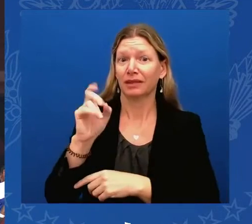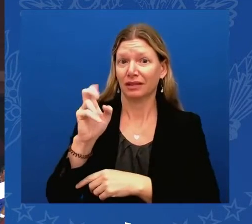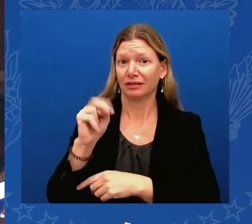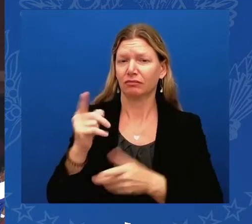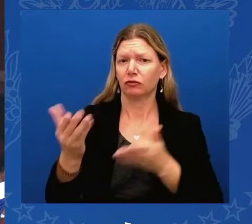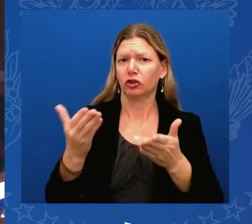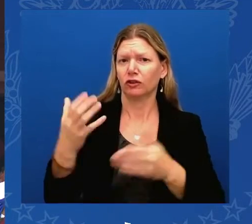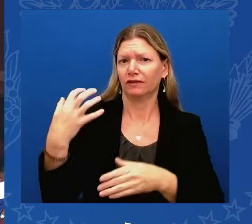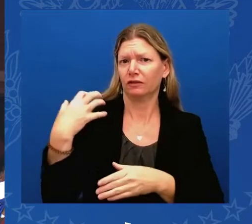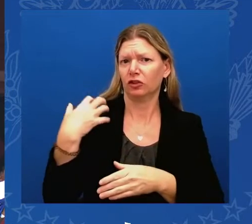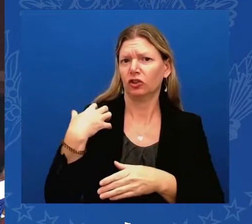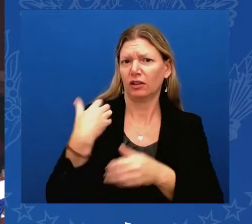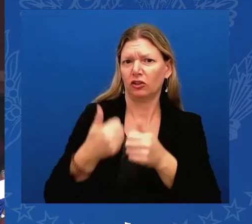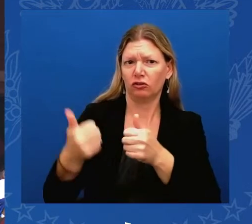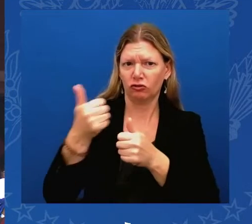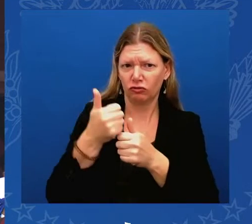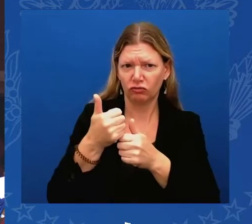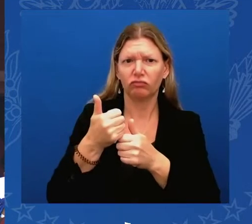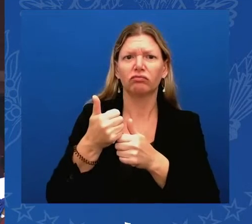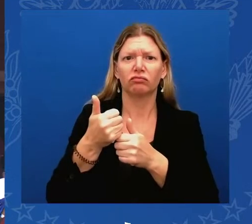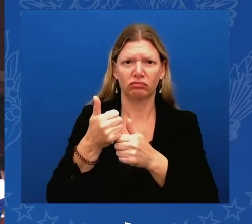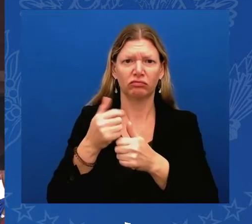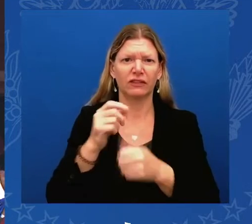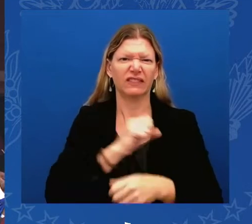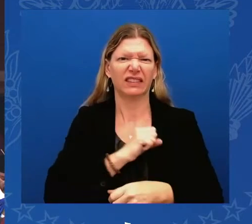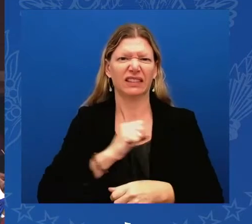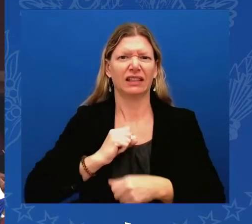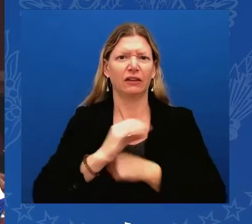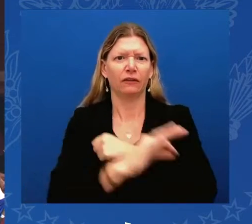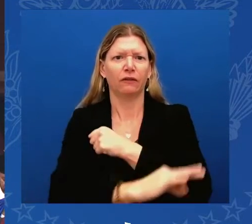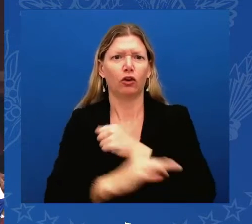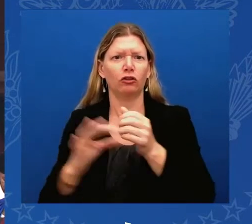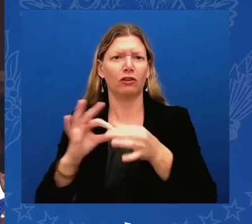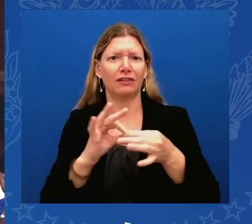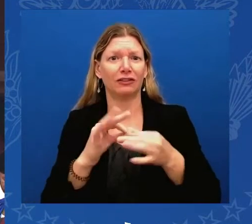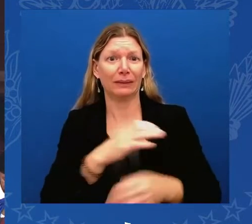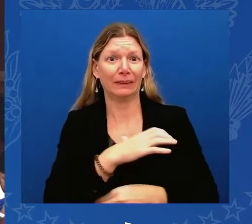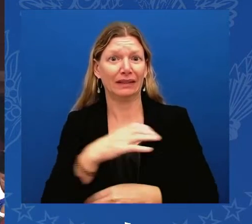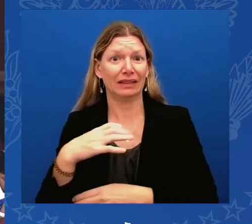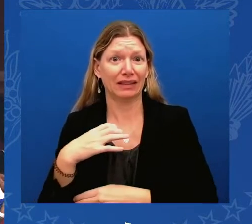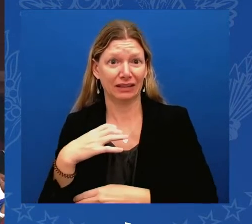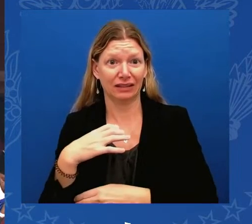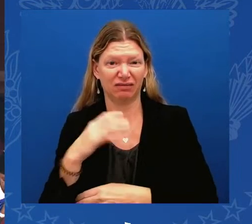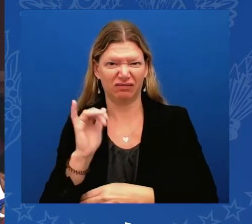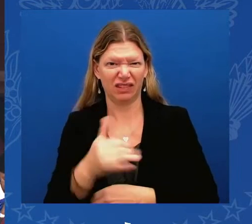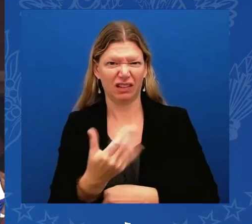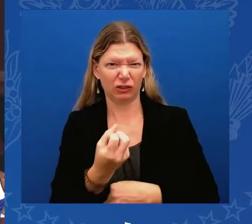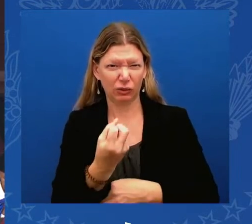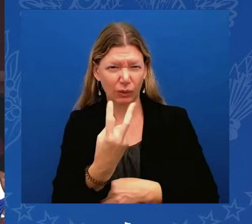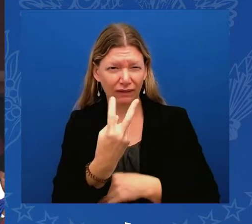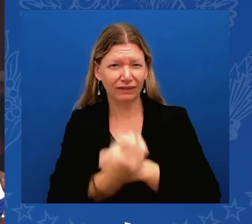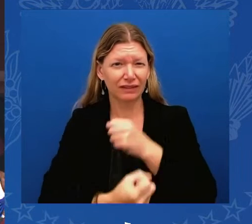for 12 years, where he was at the forefront of the fight against terrorism